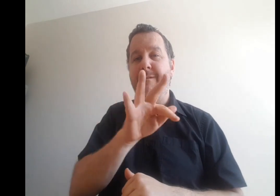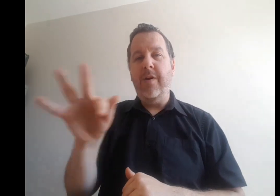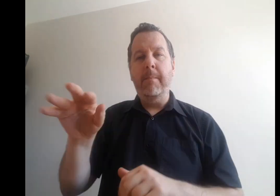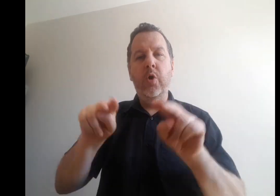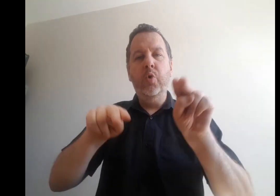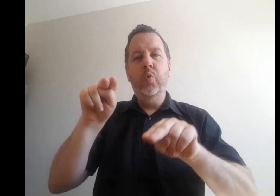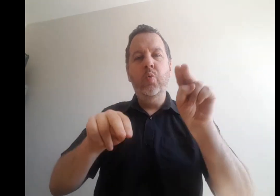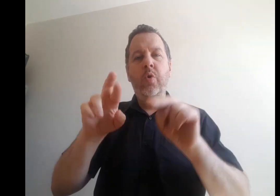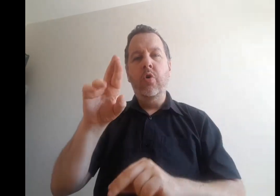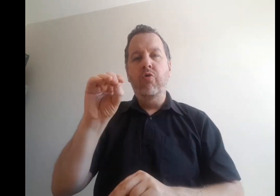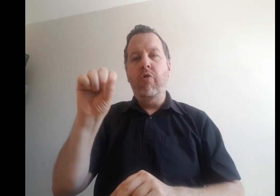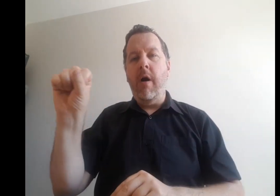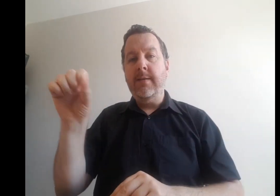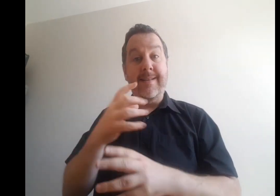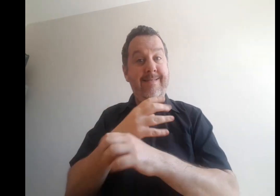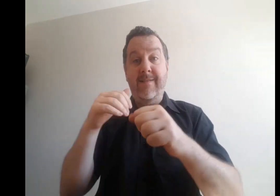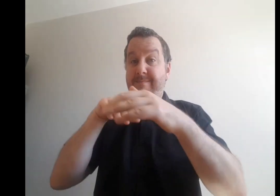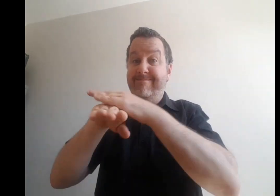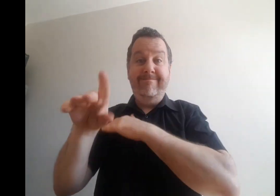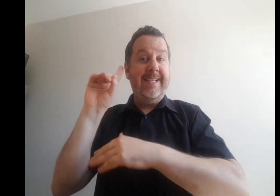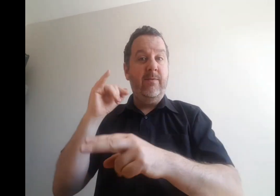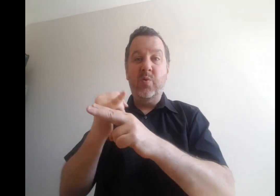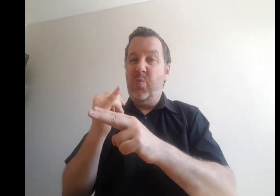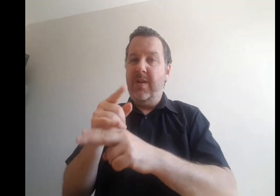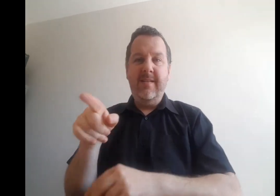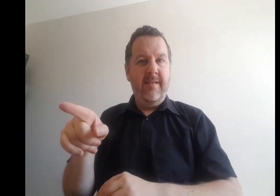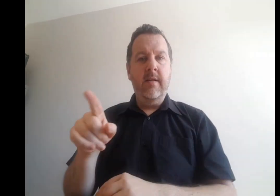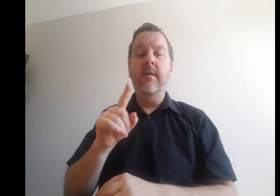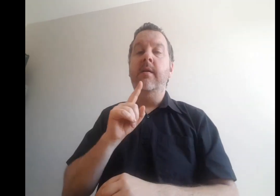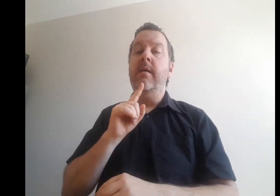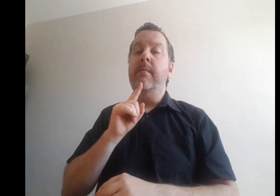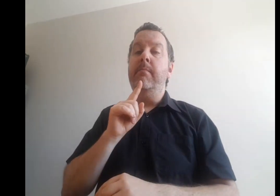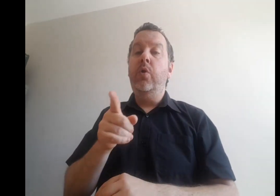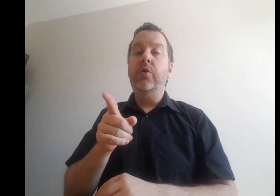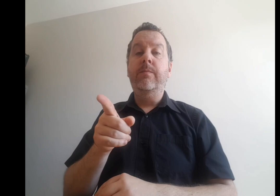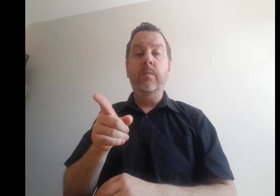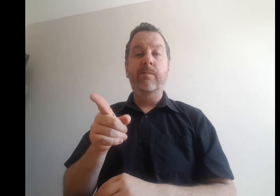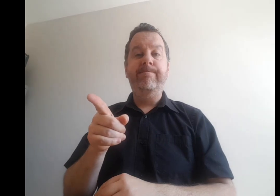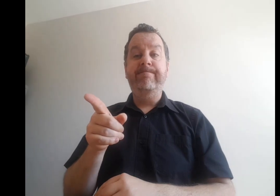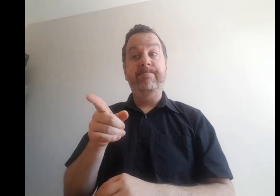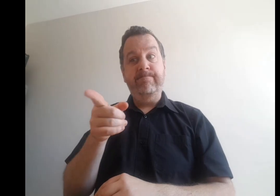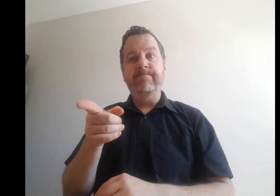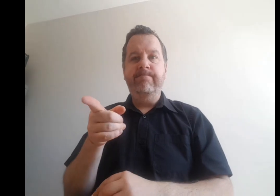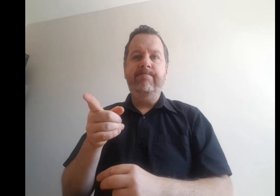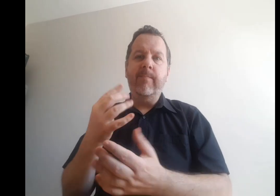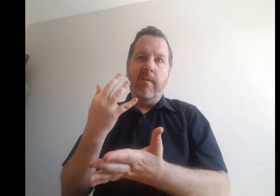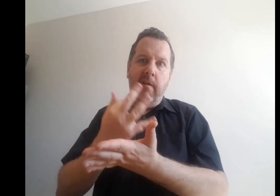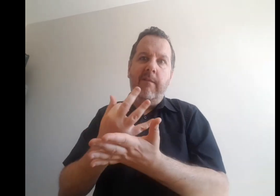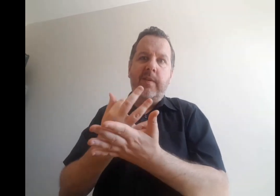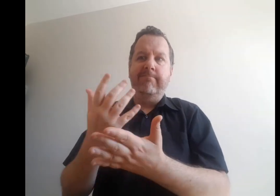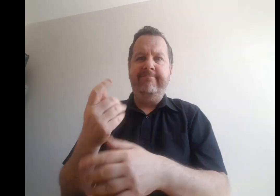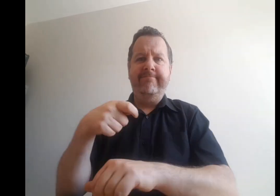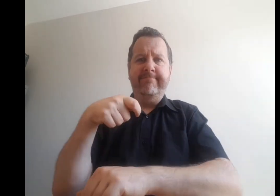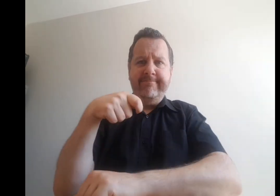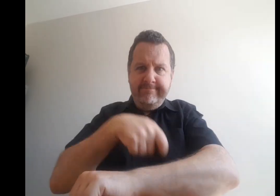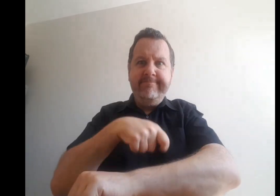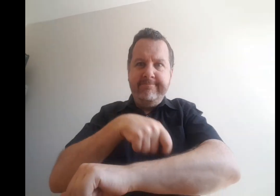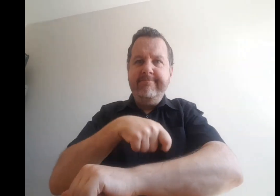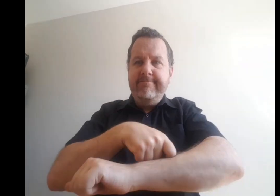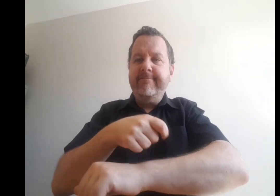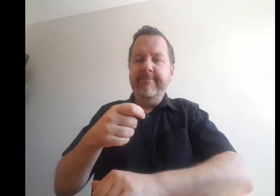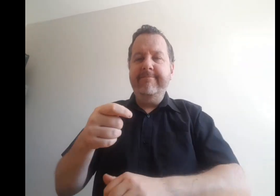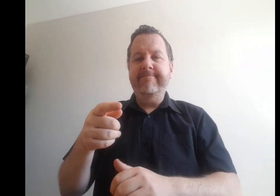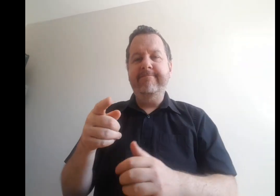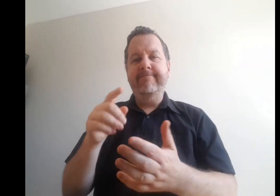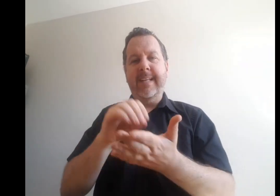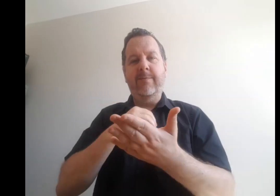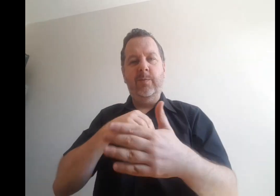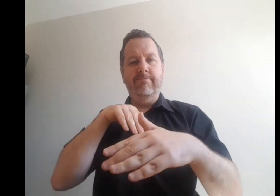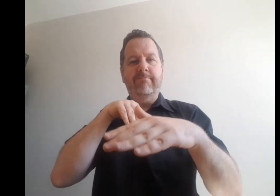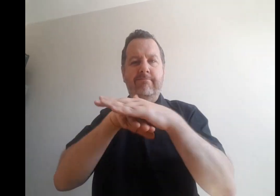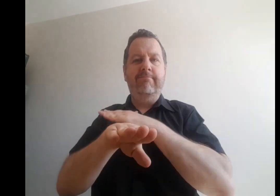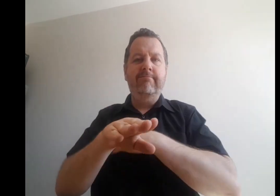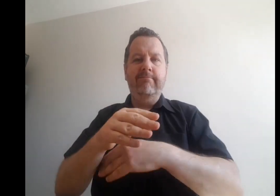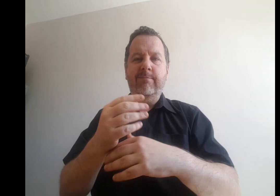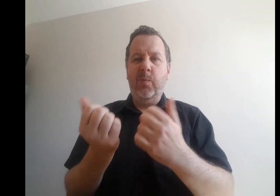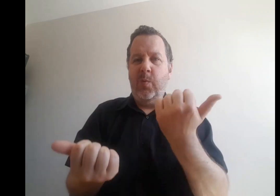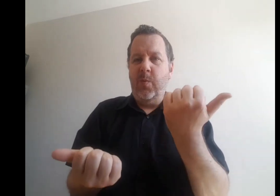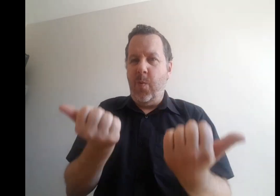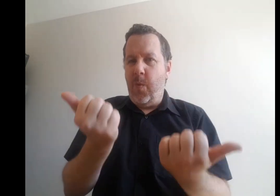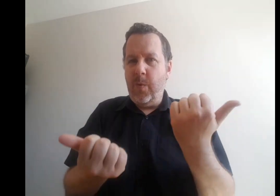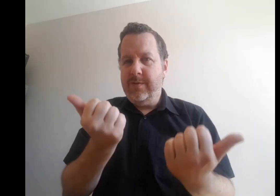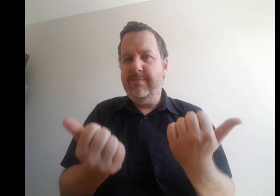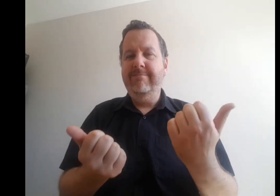He never went to a deaf school, but on a number of occasions he came into contact with the law.